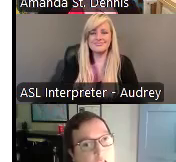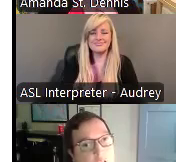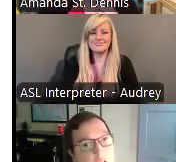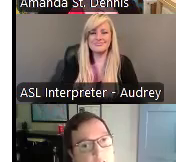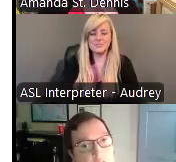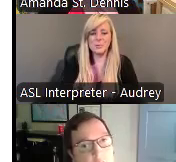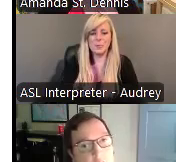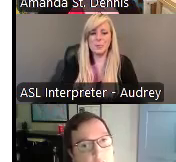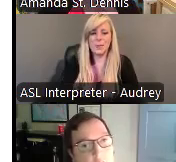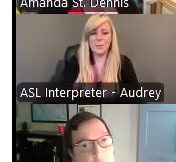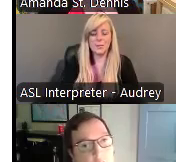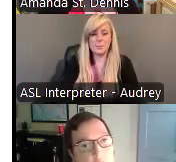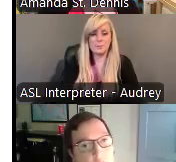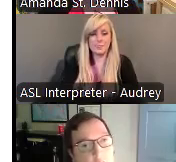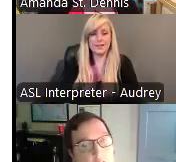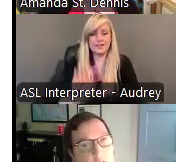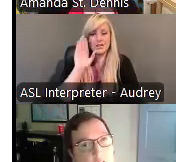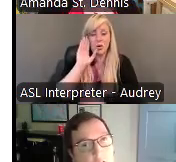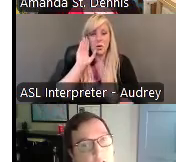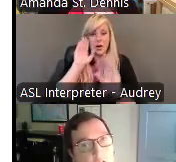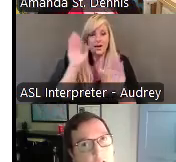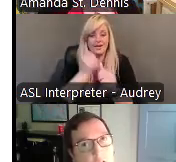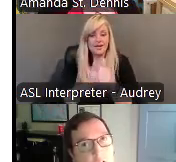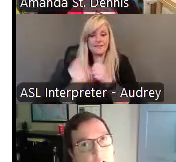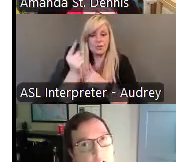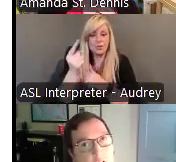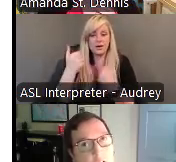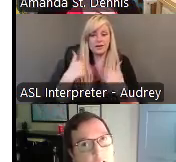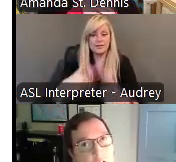Jessica Geboers: Alright. Hi everyone. I just want to apologize